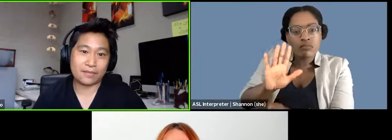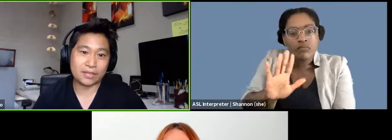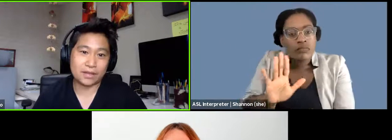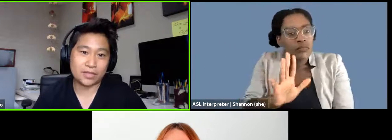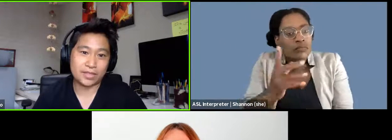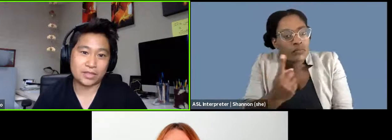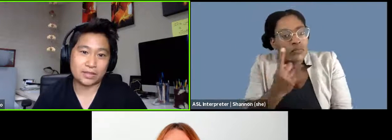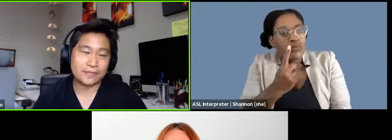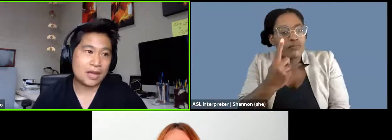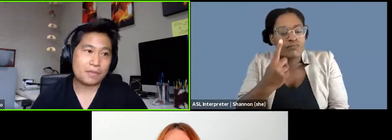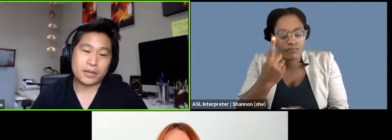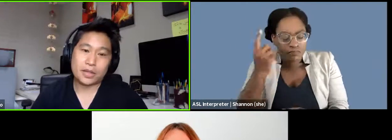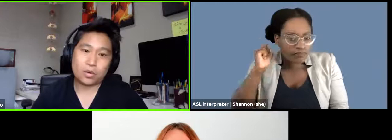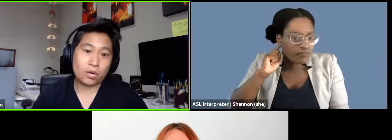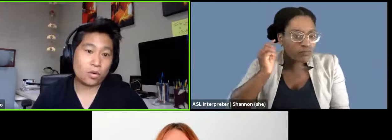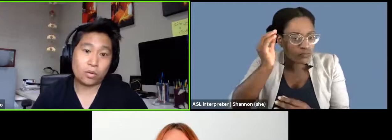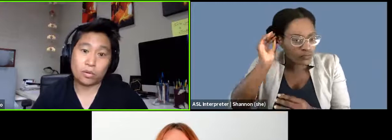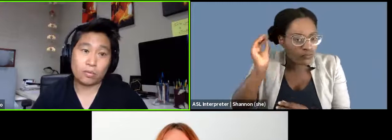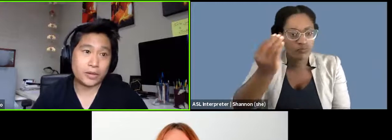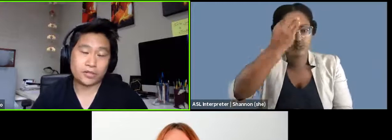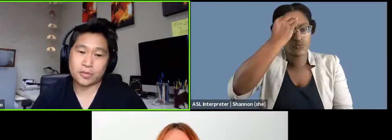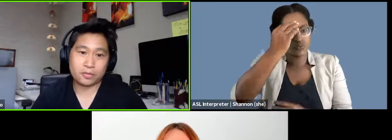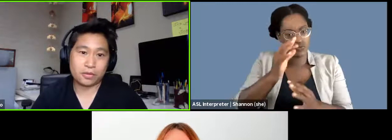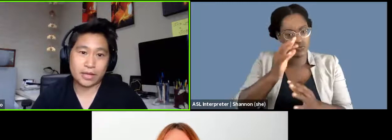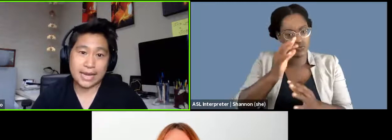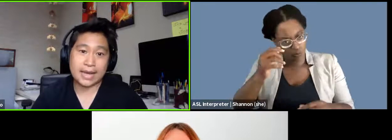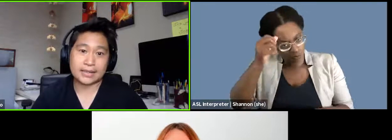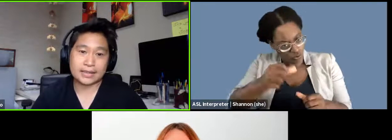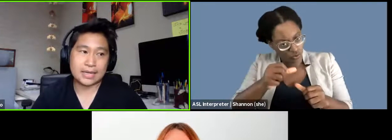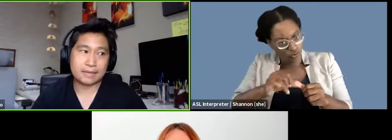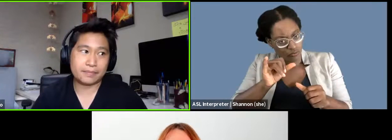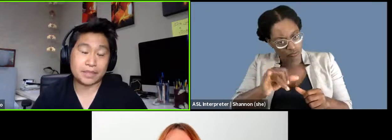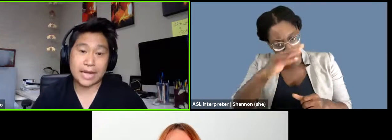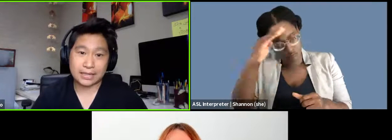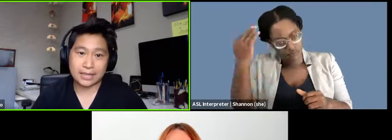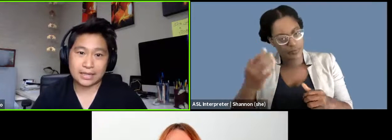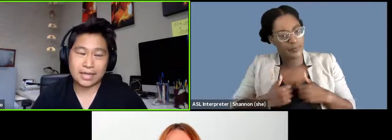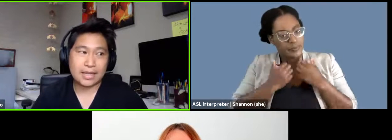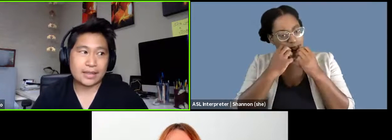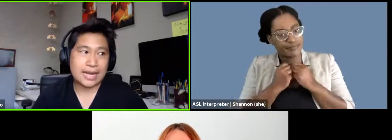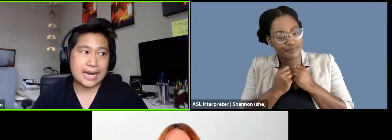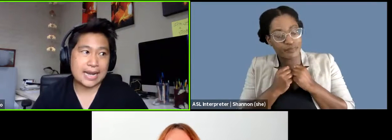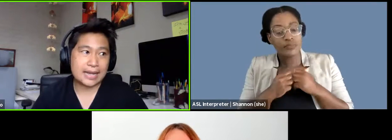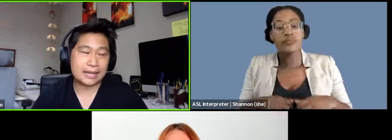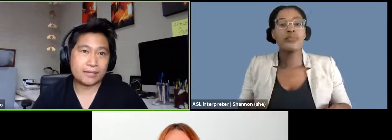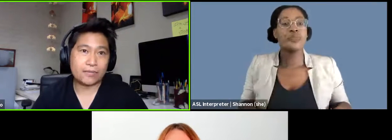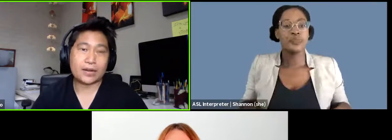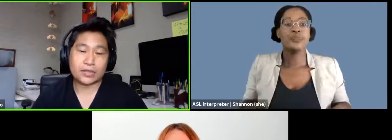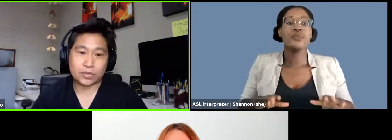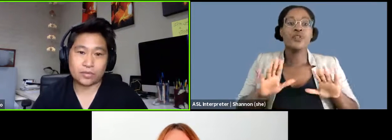having this conversation but there were a whole bunch of people at Gladly that had very strong